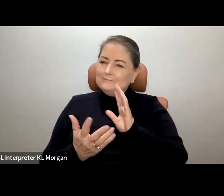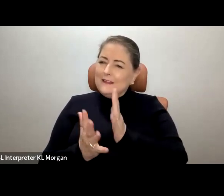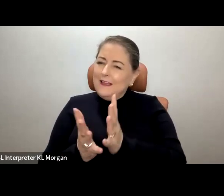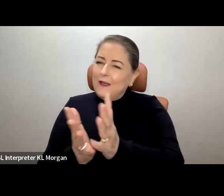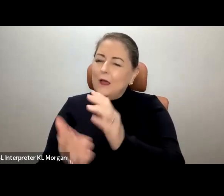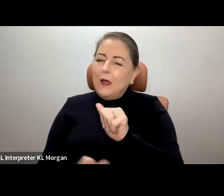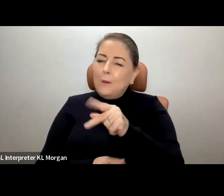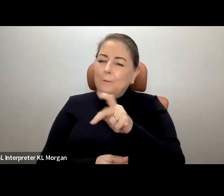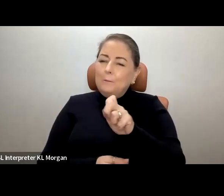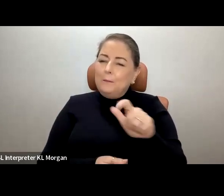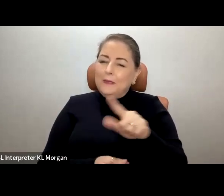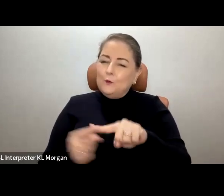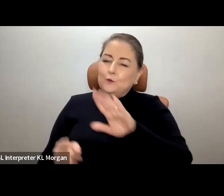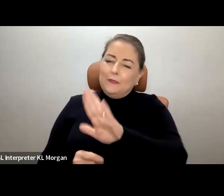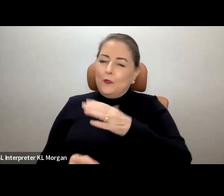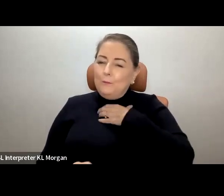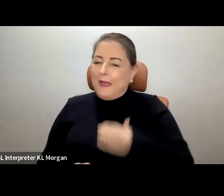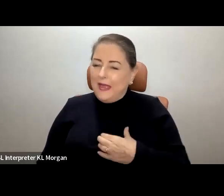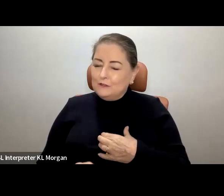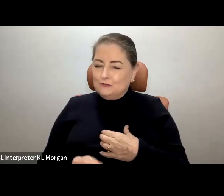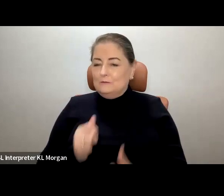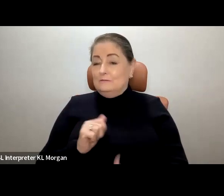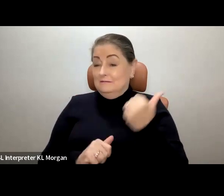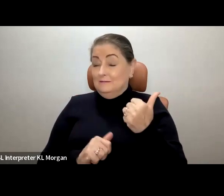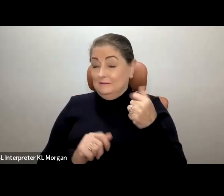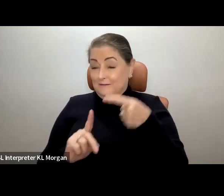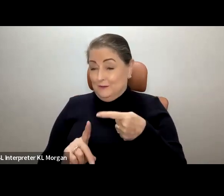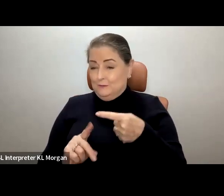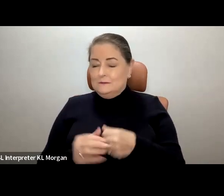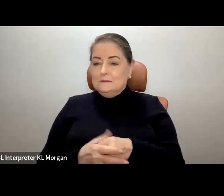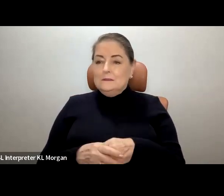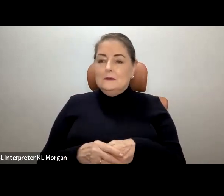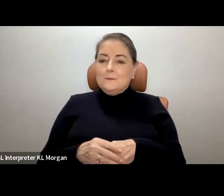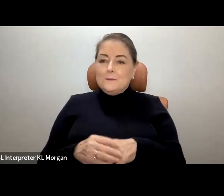learning, first and foremost. But also, again, I find it to be